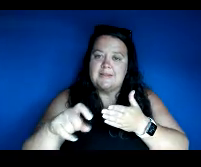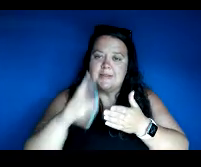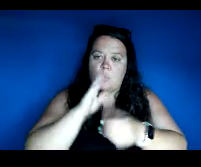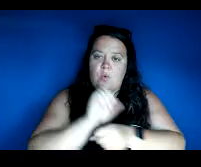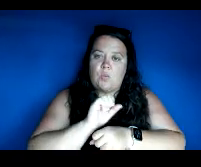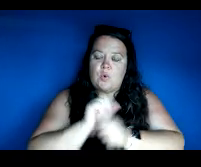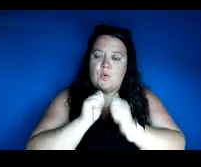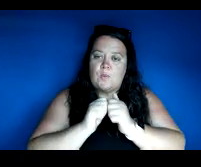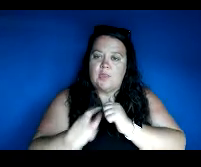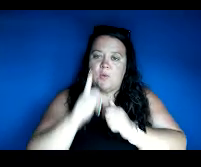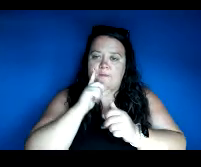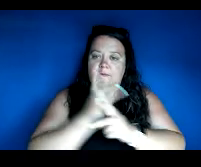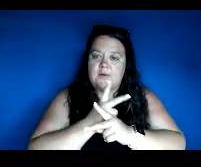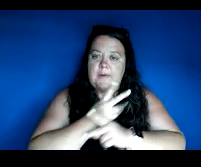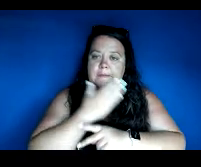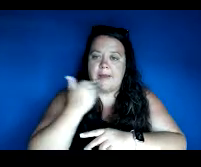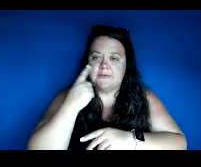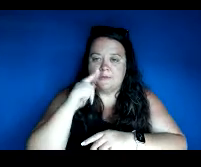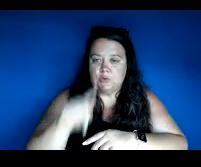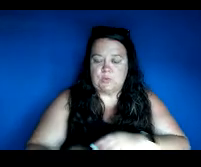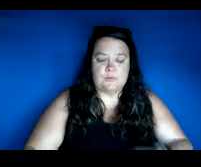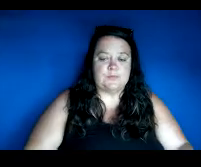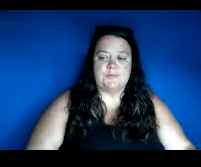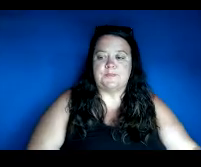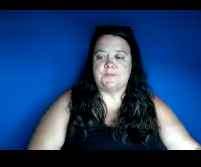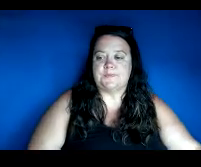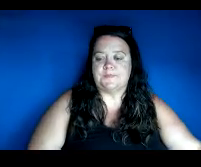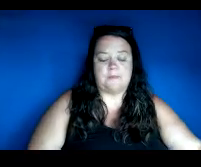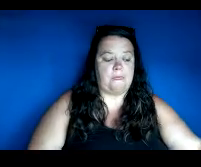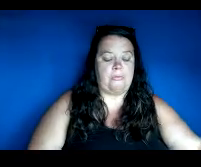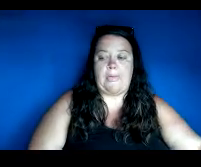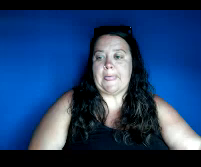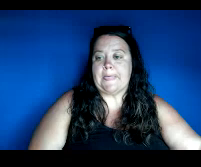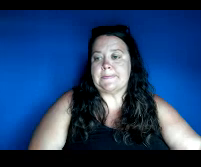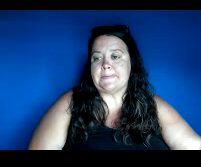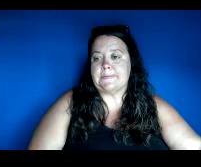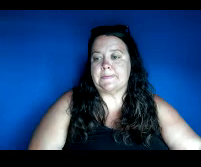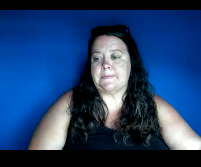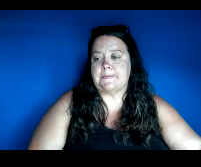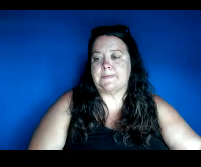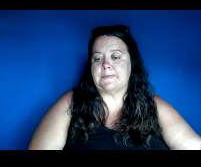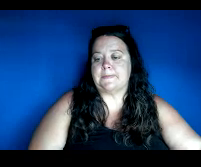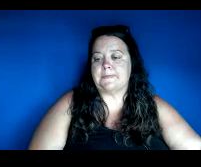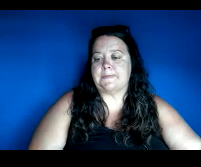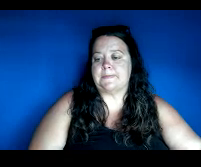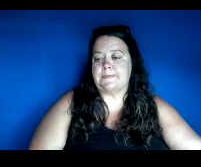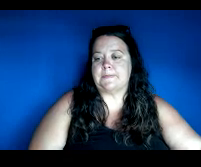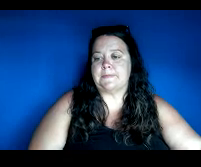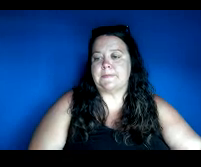to try to figure out what's best for you. You know, I think the area, the autism, like ADHD,